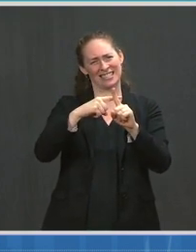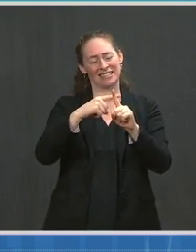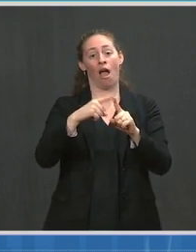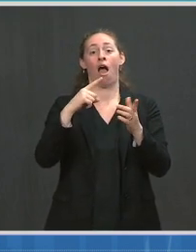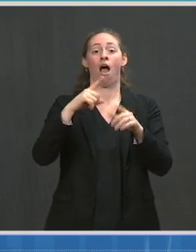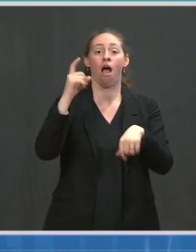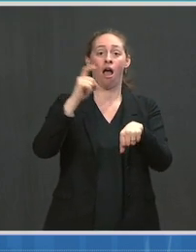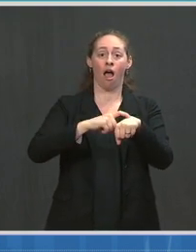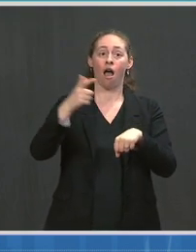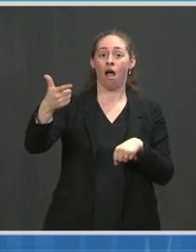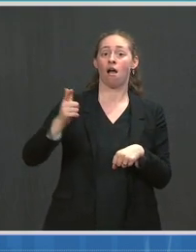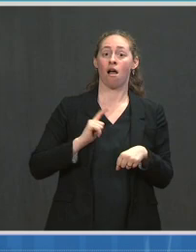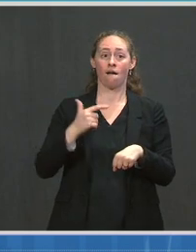We'll be back on Monday. Thank you.